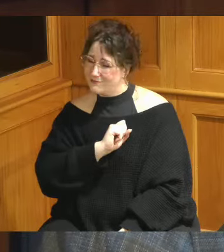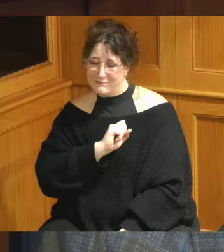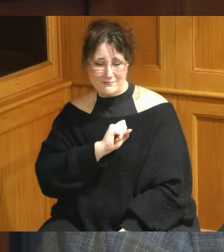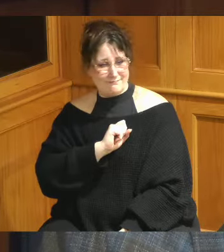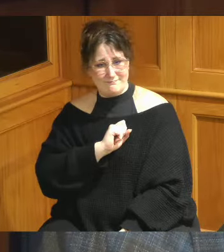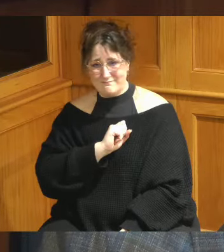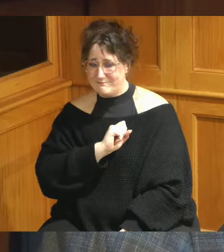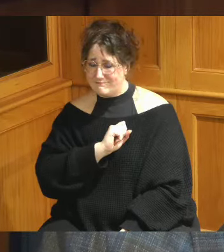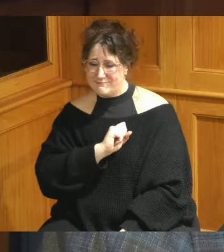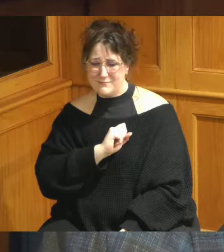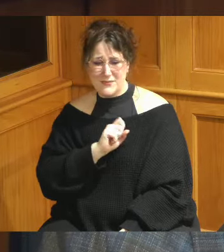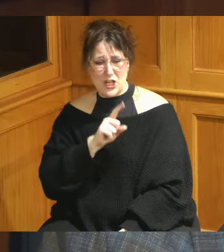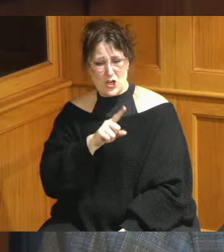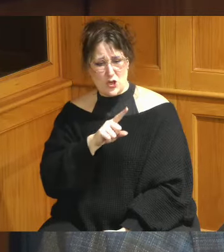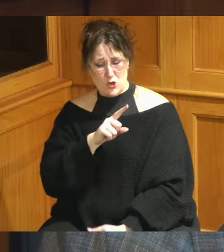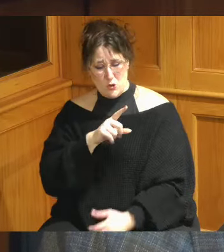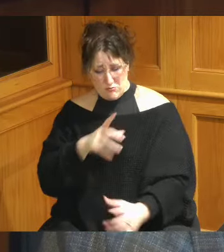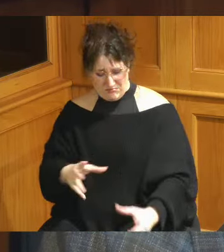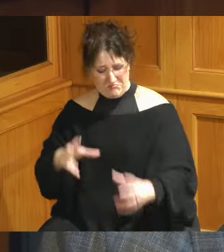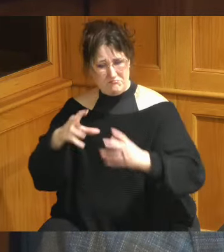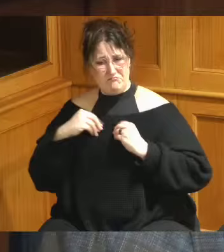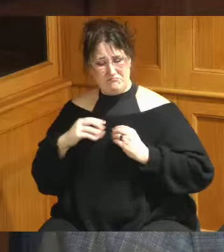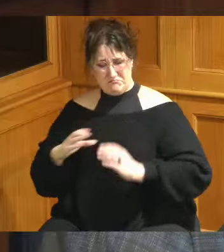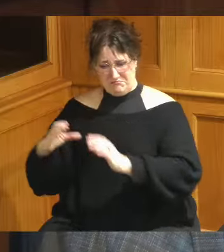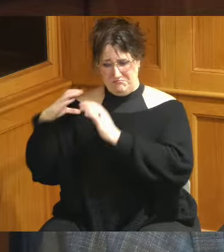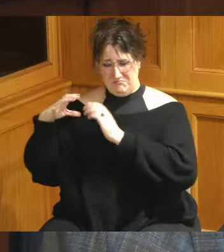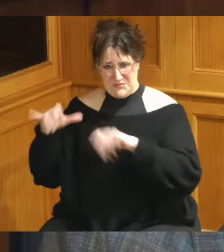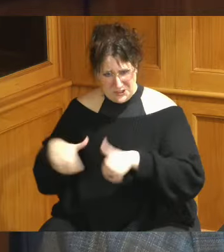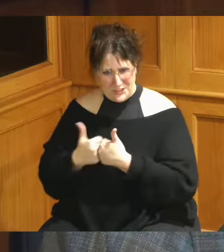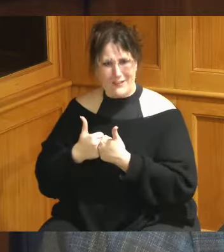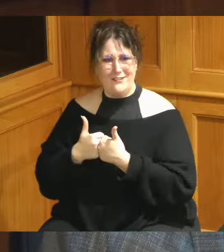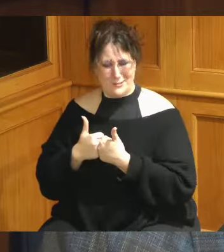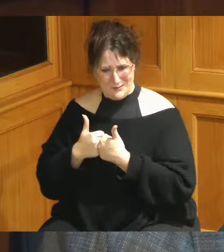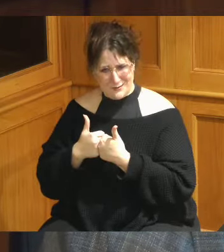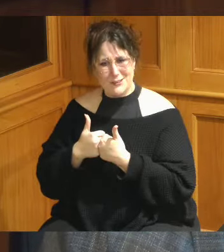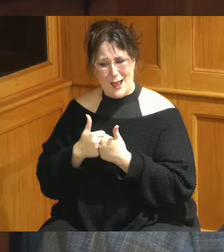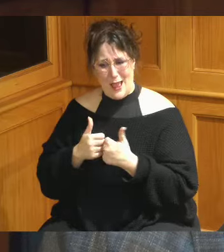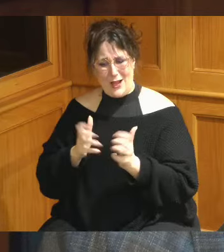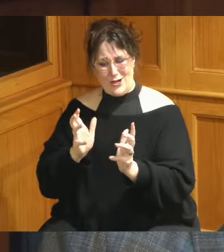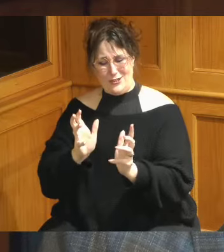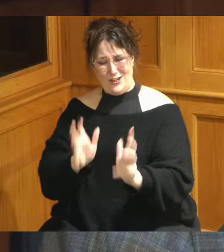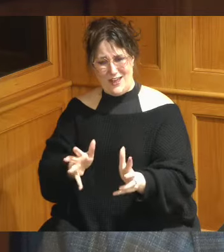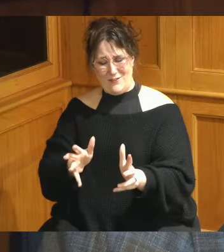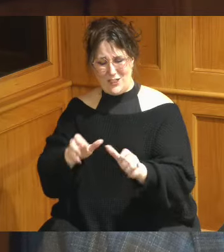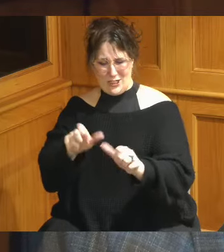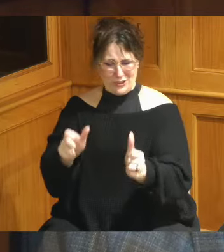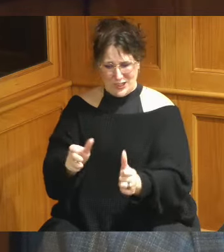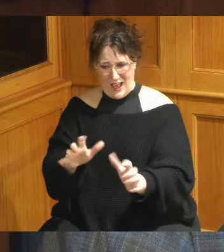You were up for the challenge and leaving it in a lot better shape than probably when you found it.